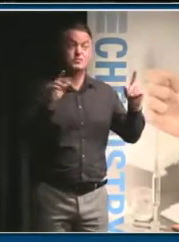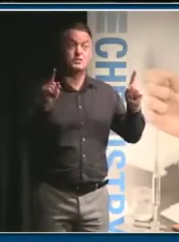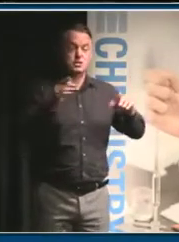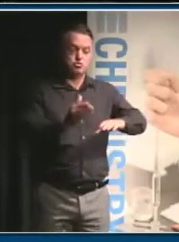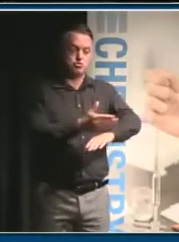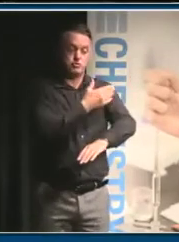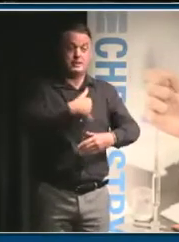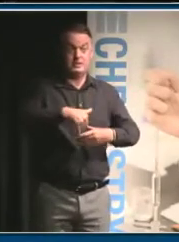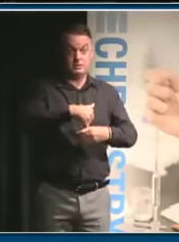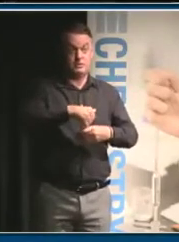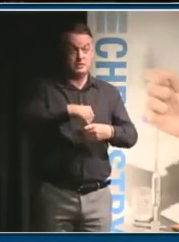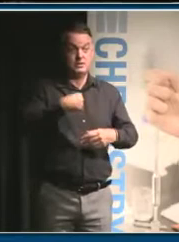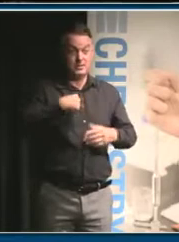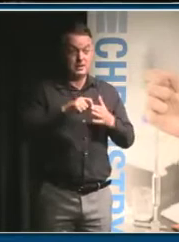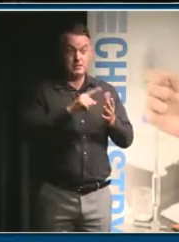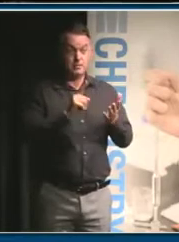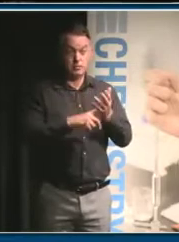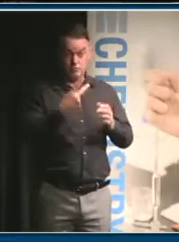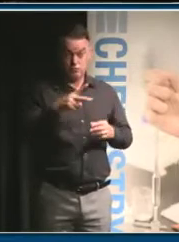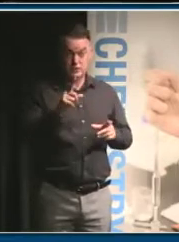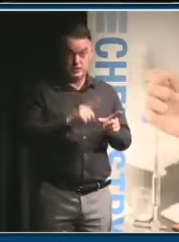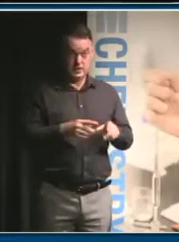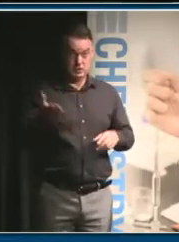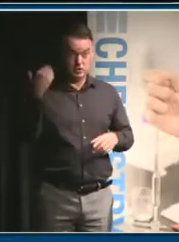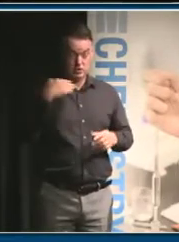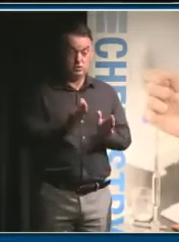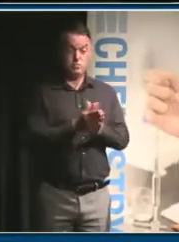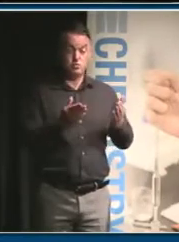So Paul and I, 20 years ago this book came out and actually we started writing